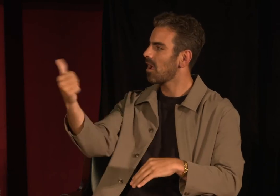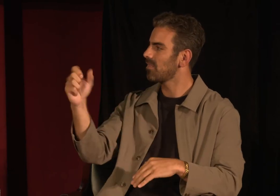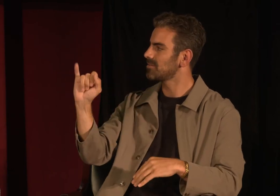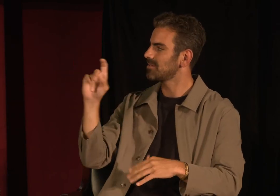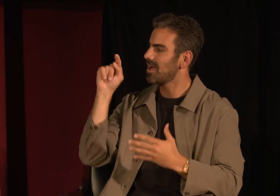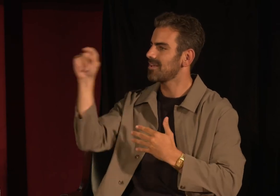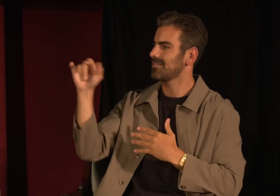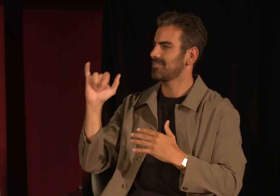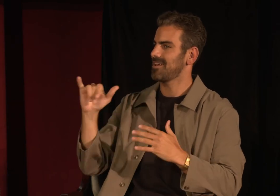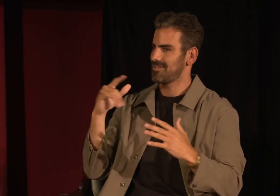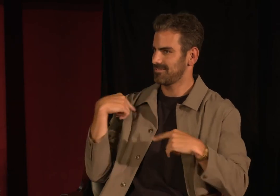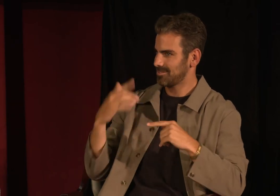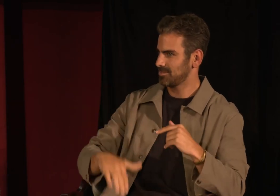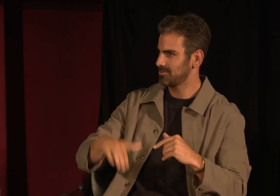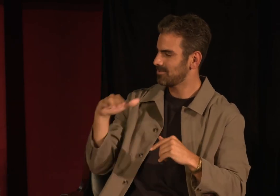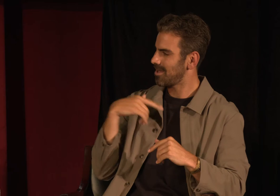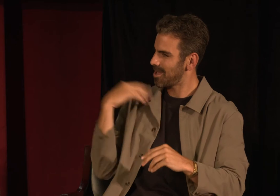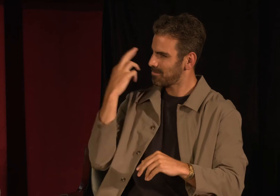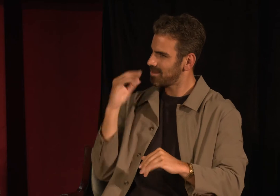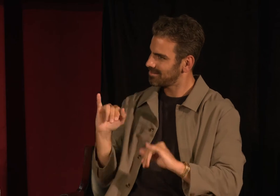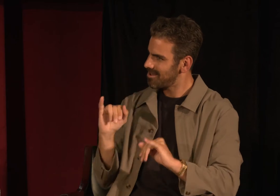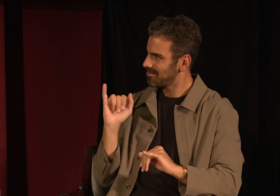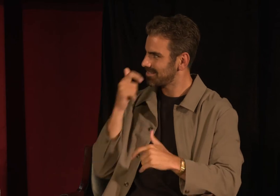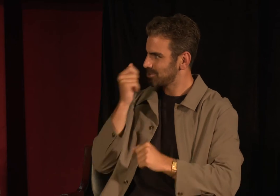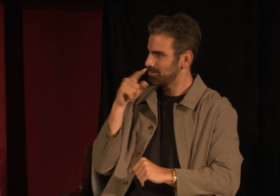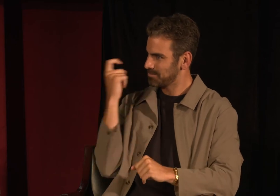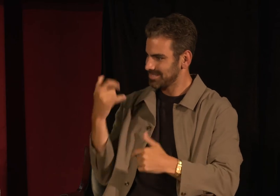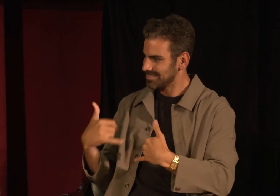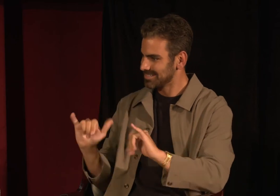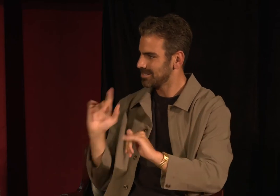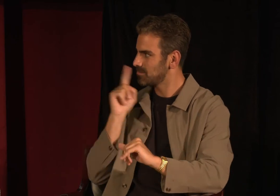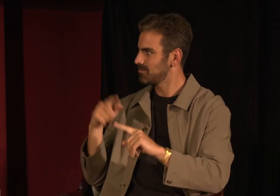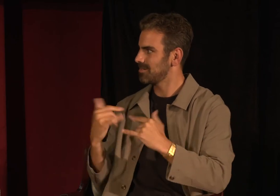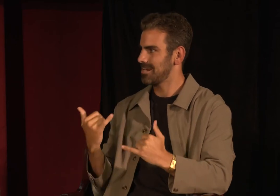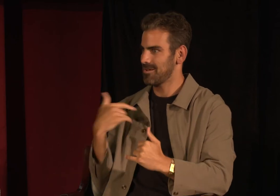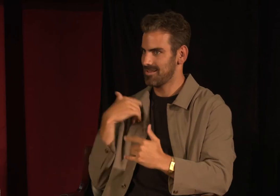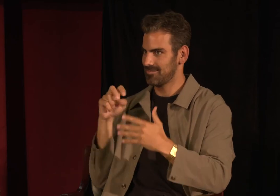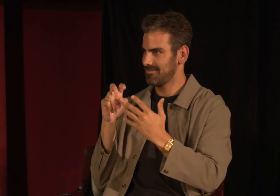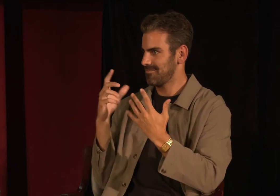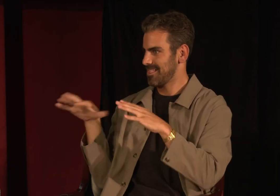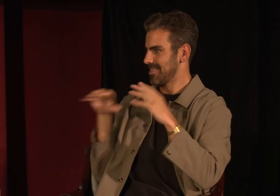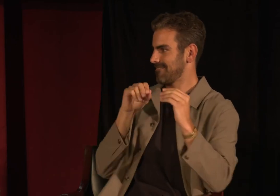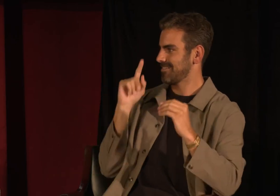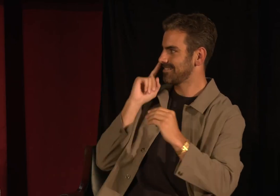of curiosity of what's on the other side. And in my childhood, it's really interesting to look back because I still carry those traits.